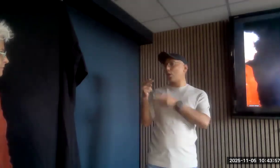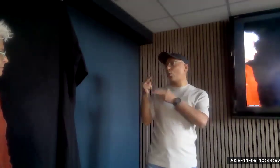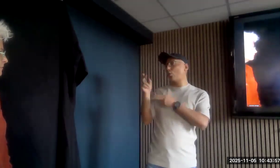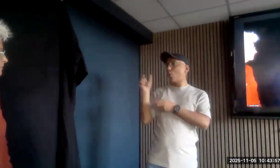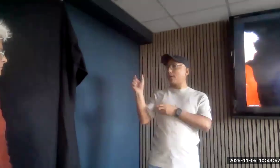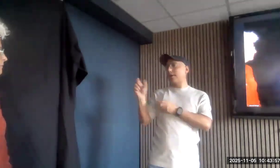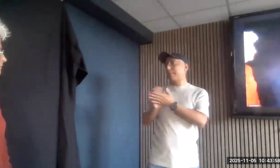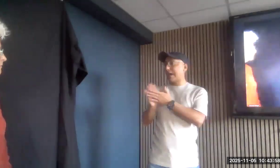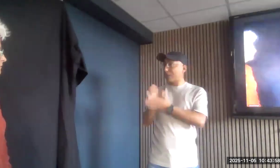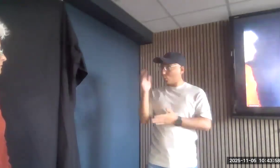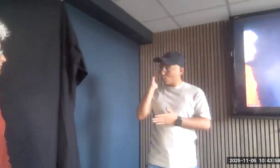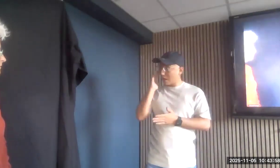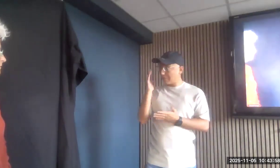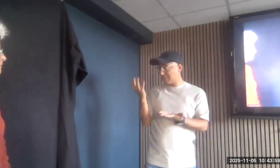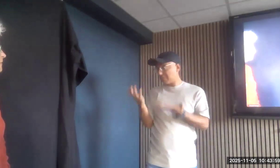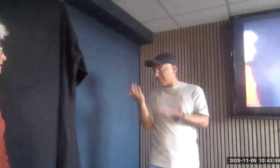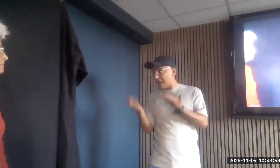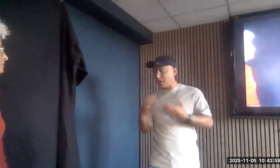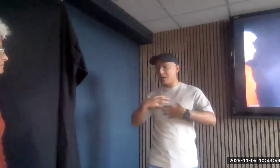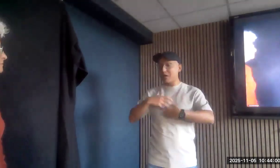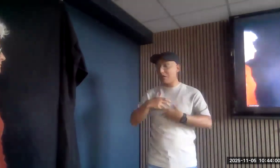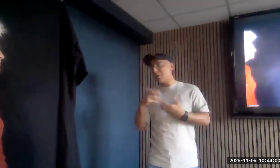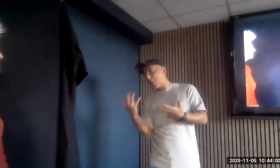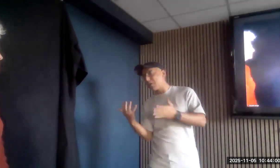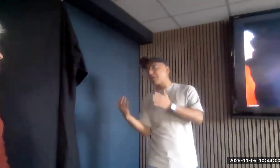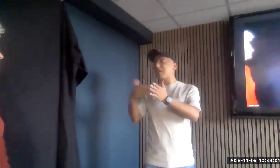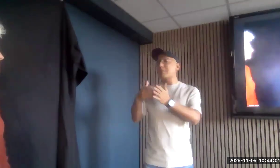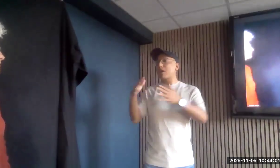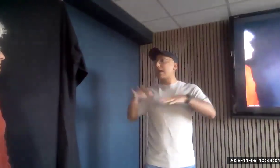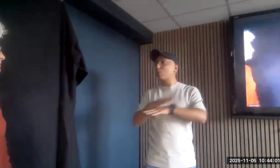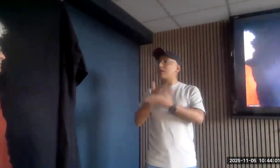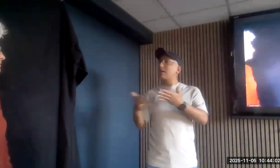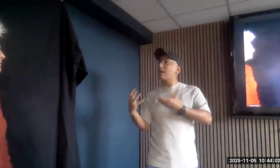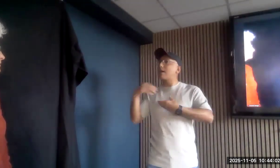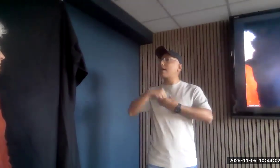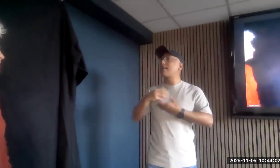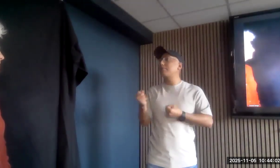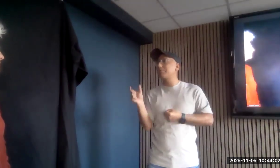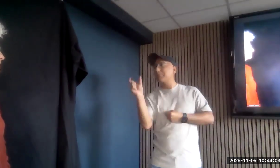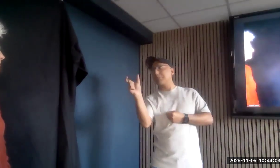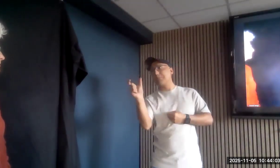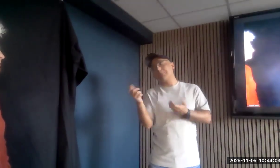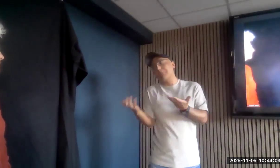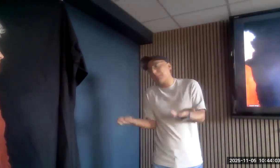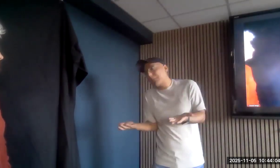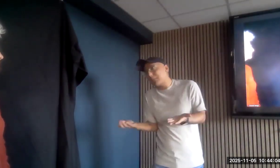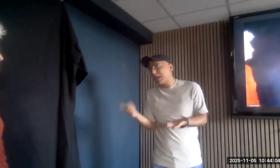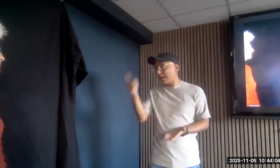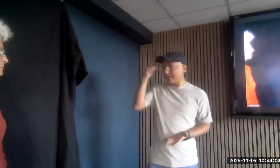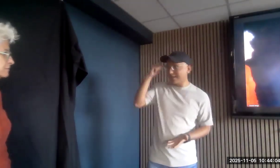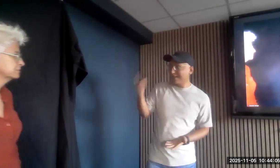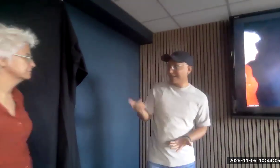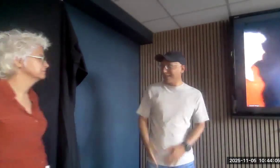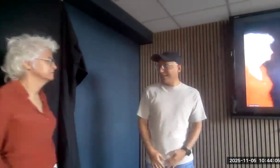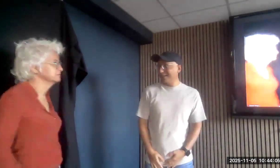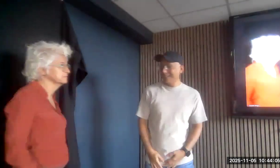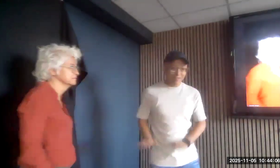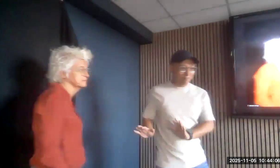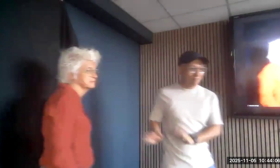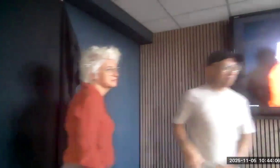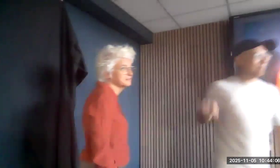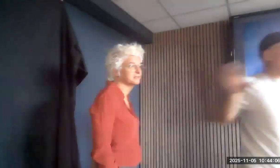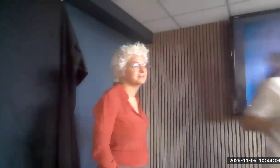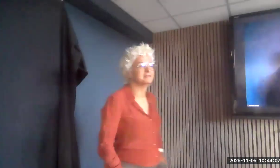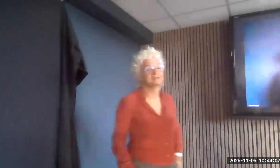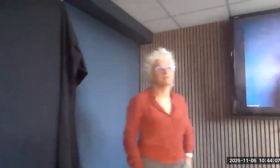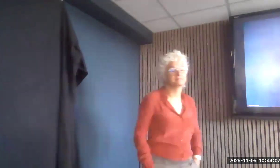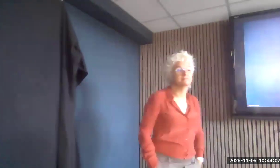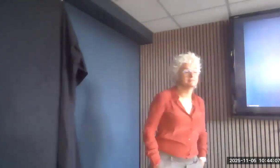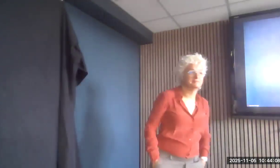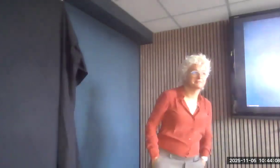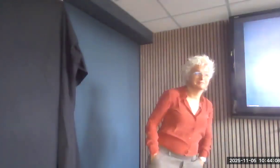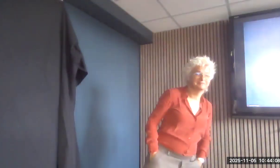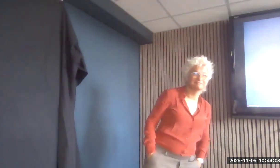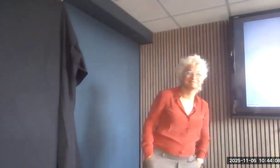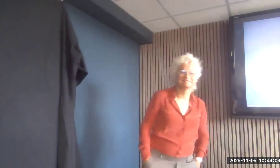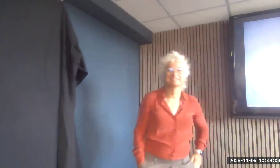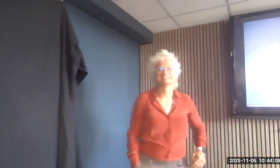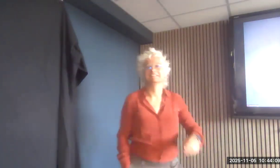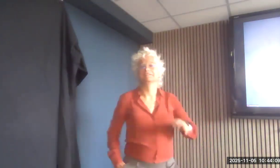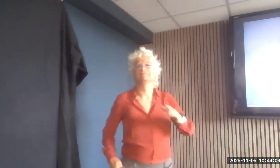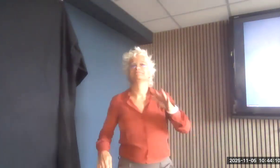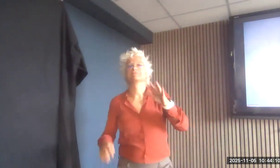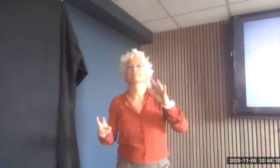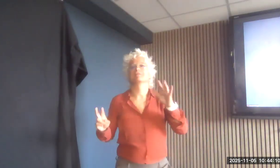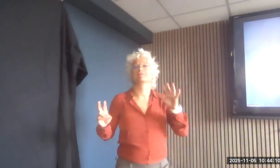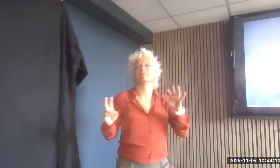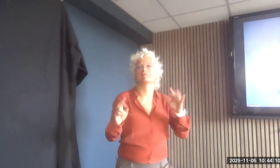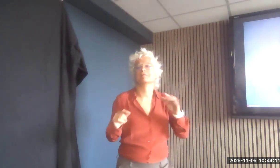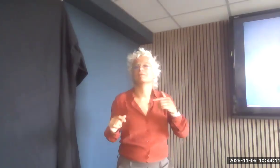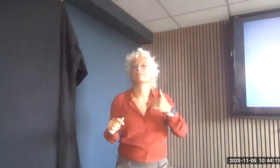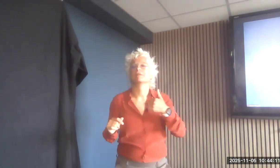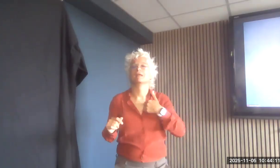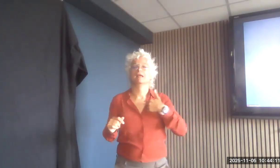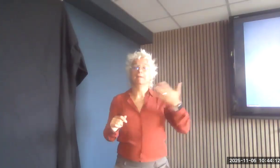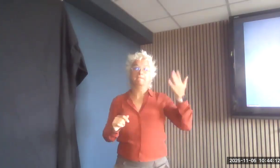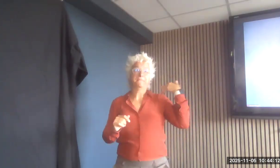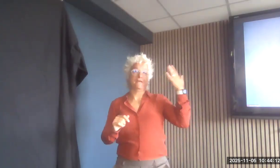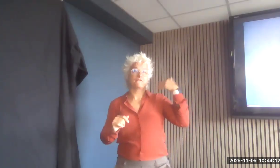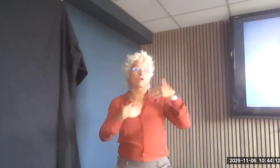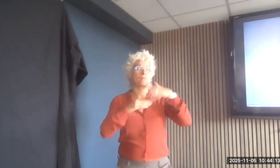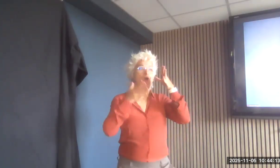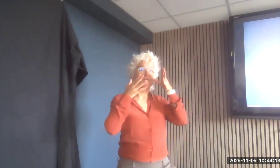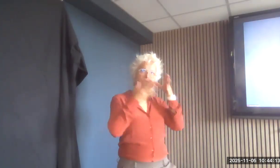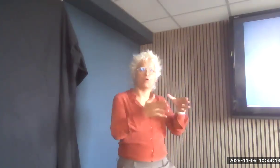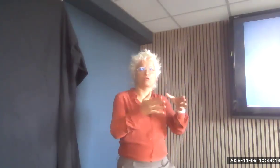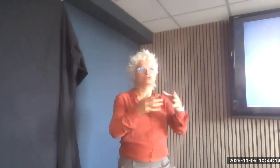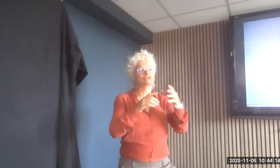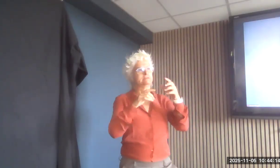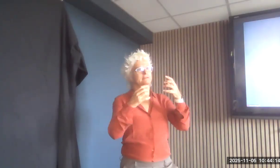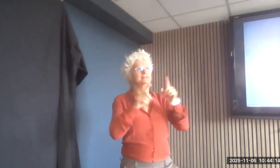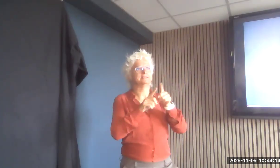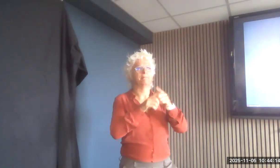not be a Portuguese sign language wouldn't be able to account for. So then they use languages